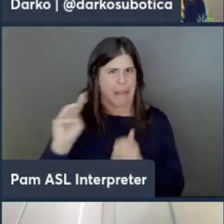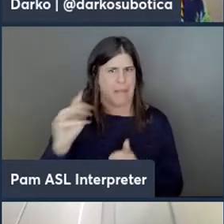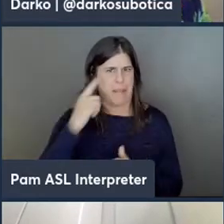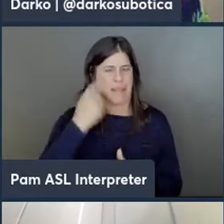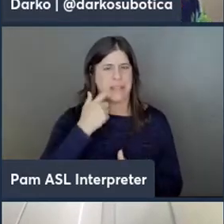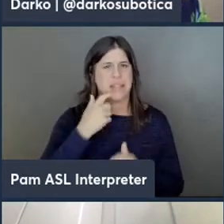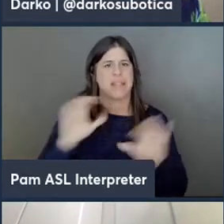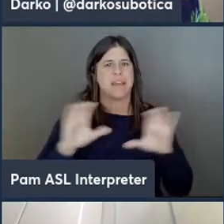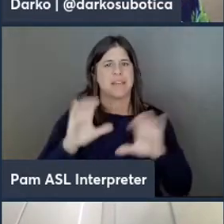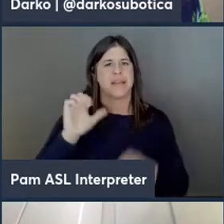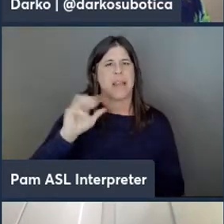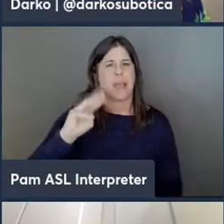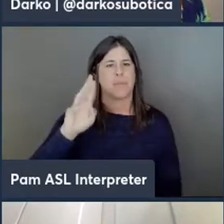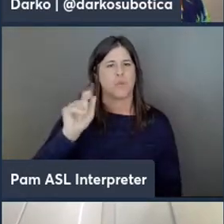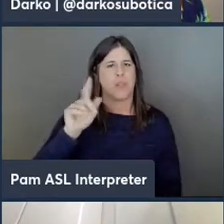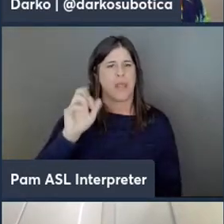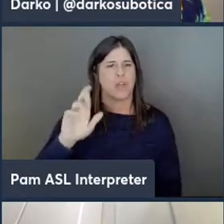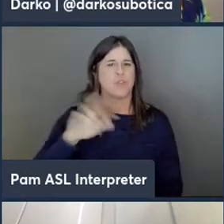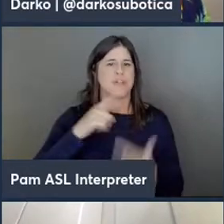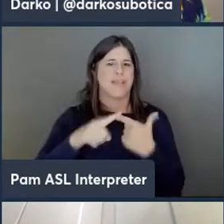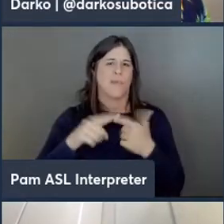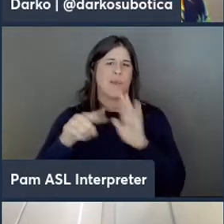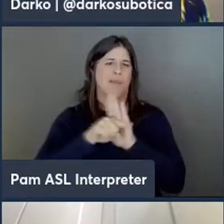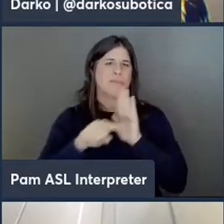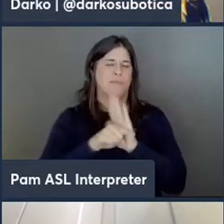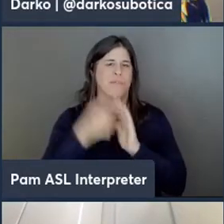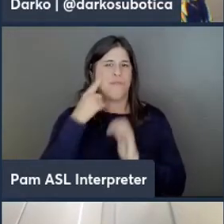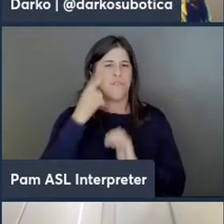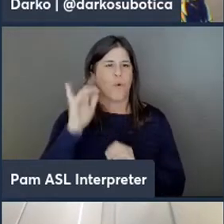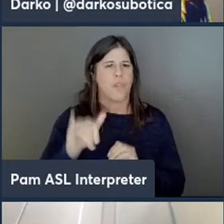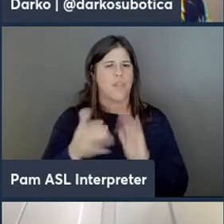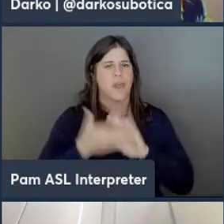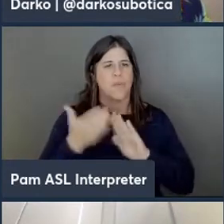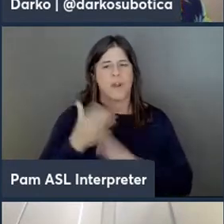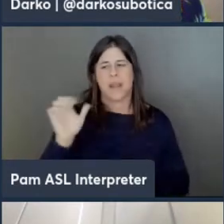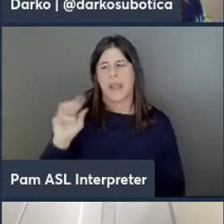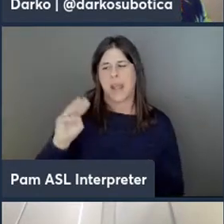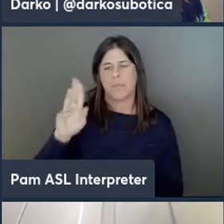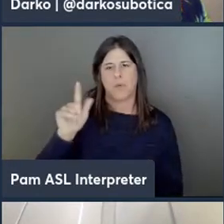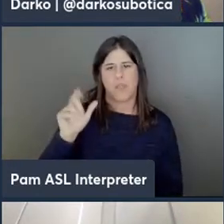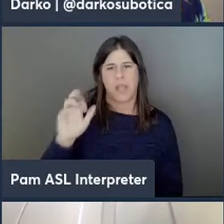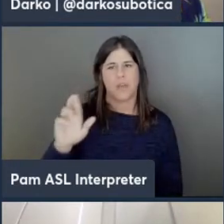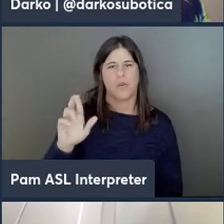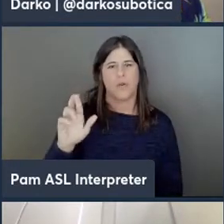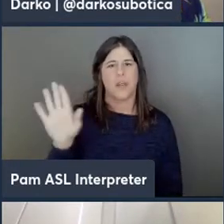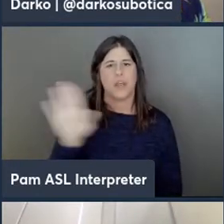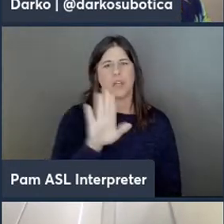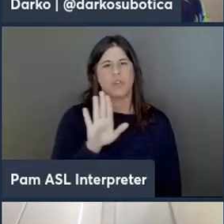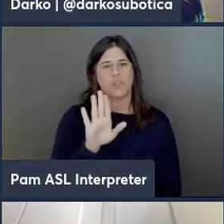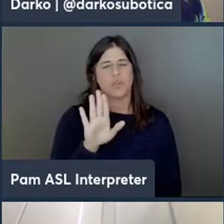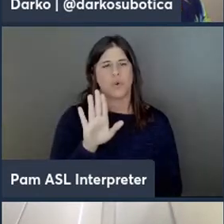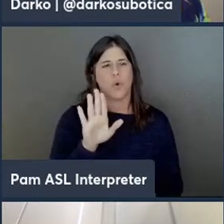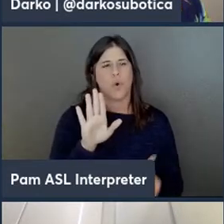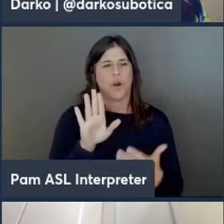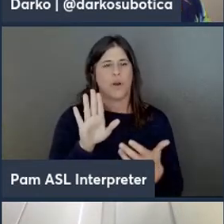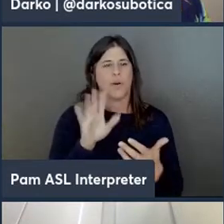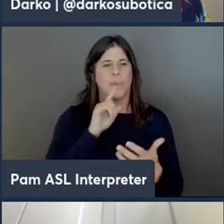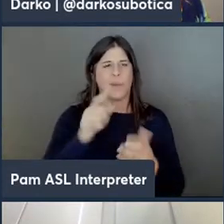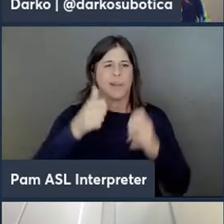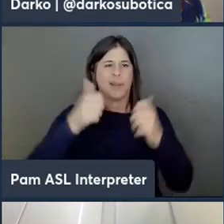And one of the drawbacks of running an emulator is, you're kind of deep, degredating the performance